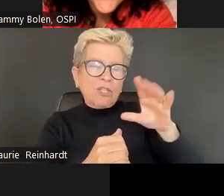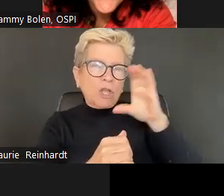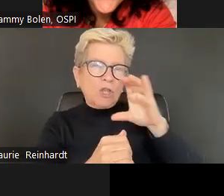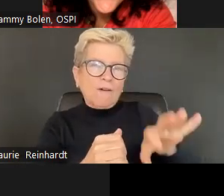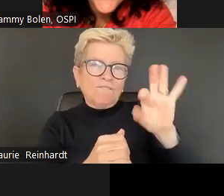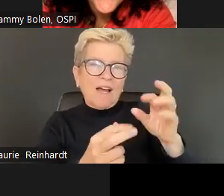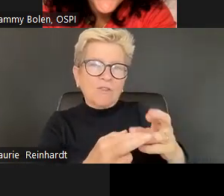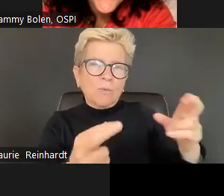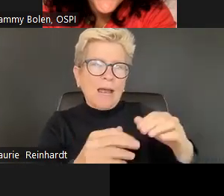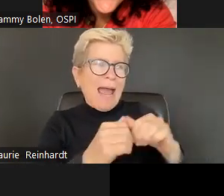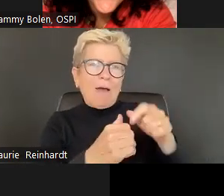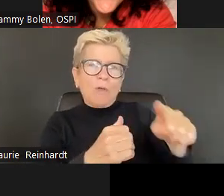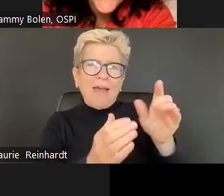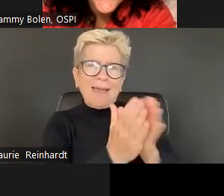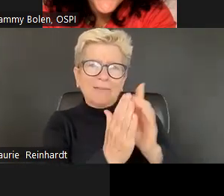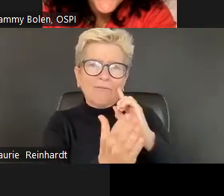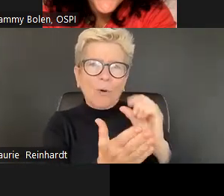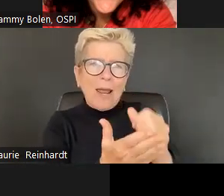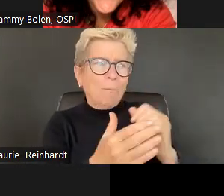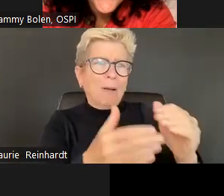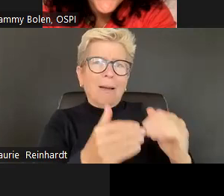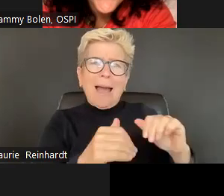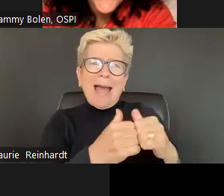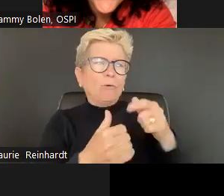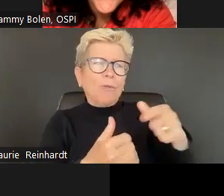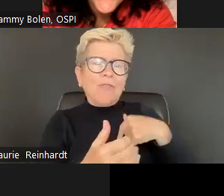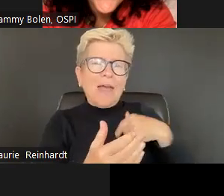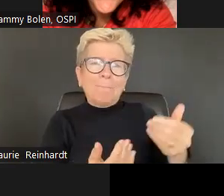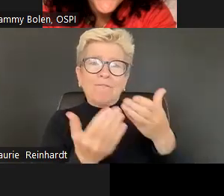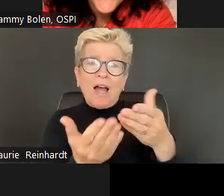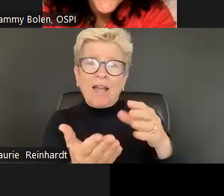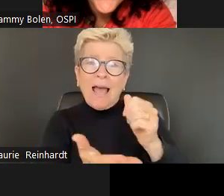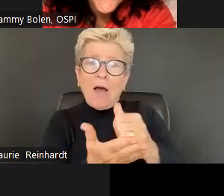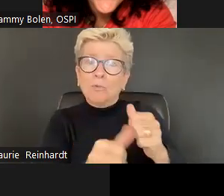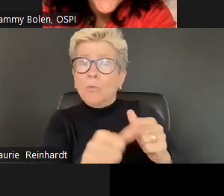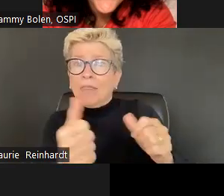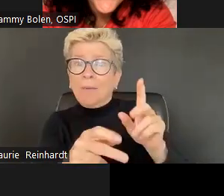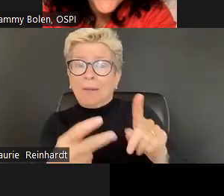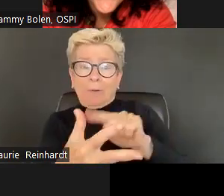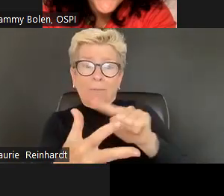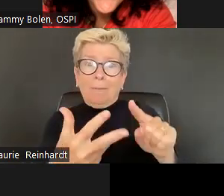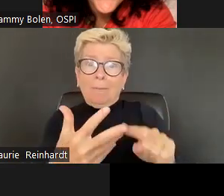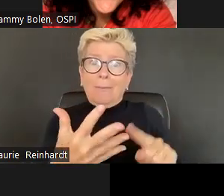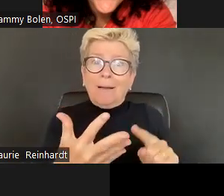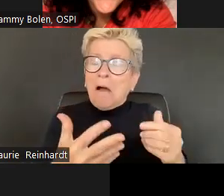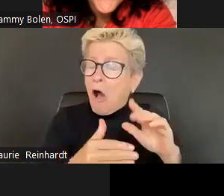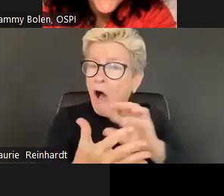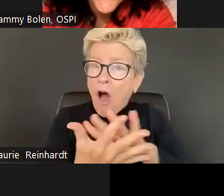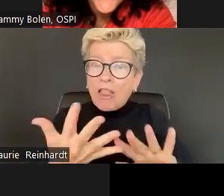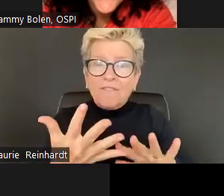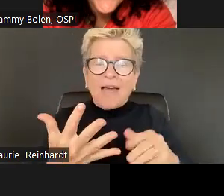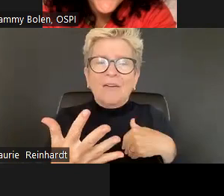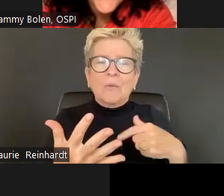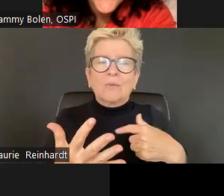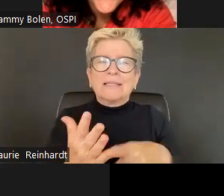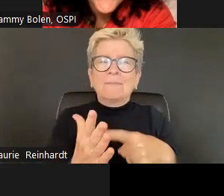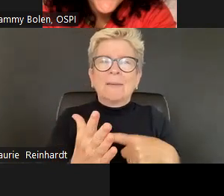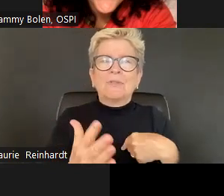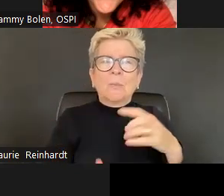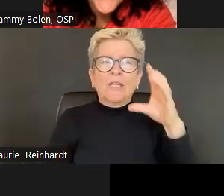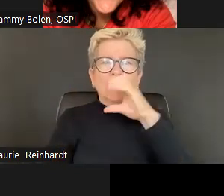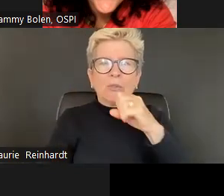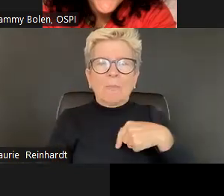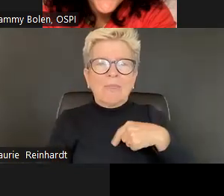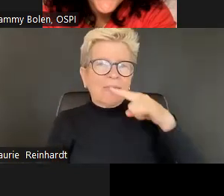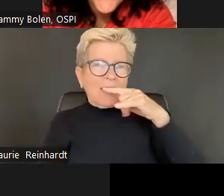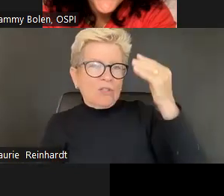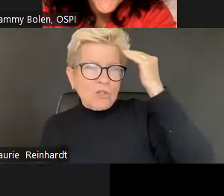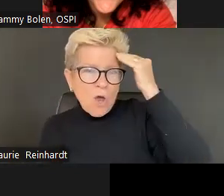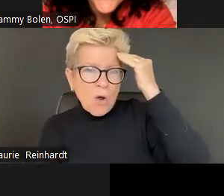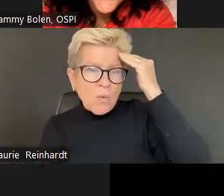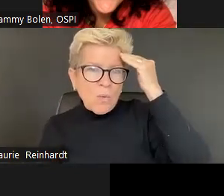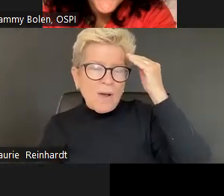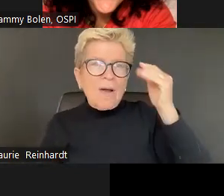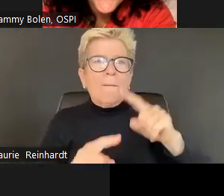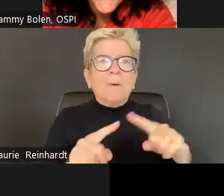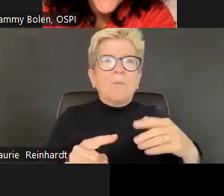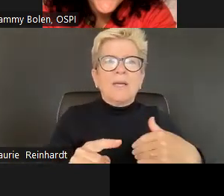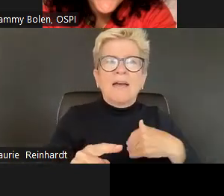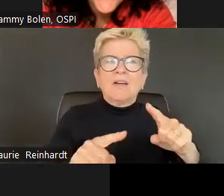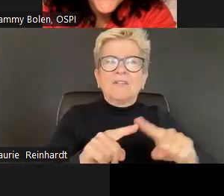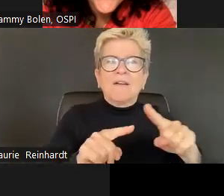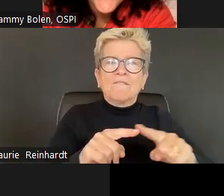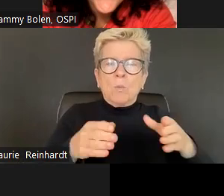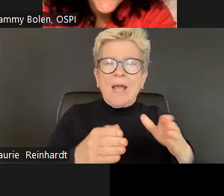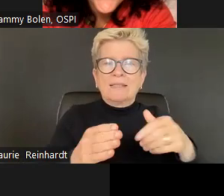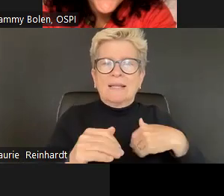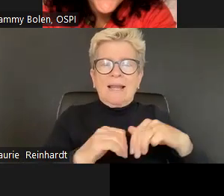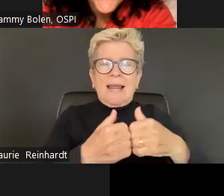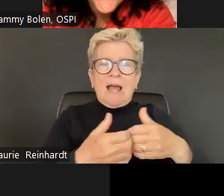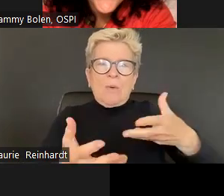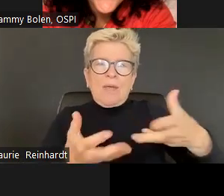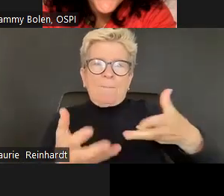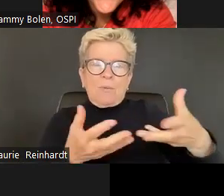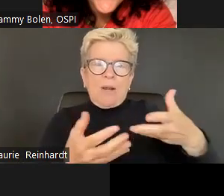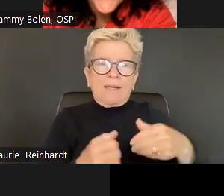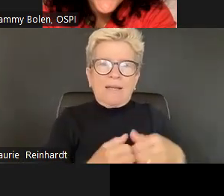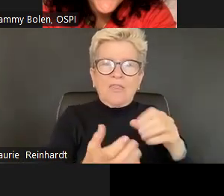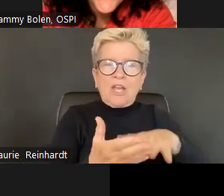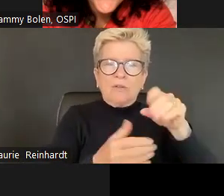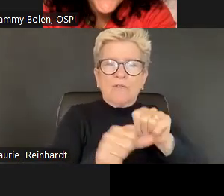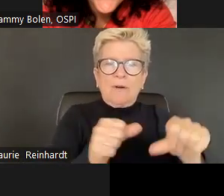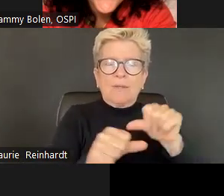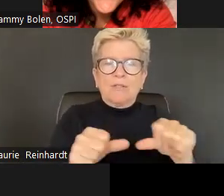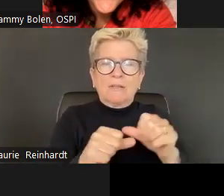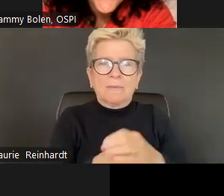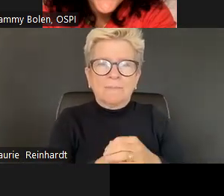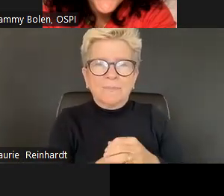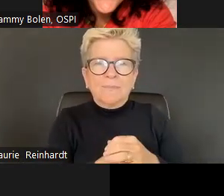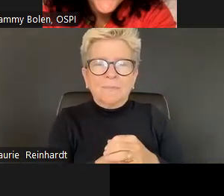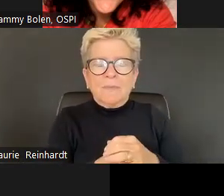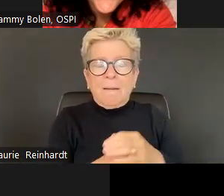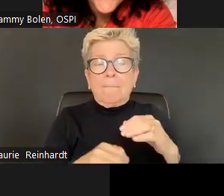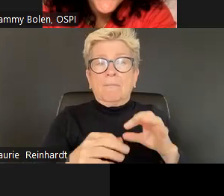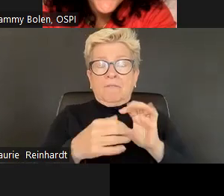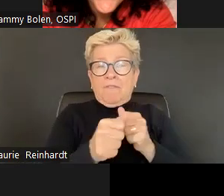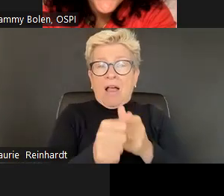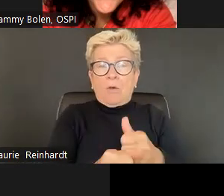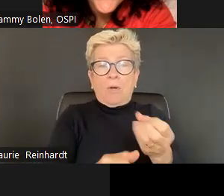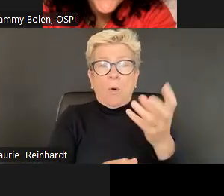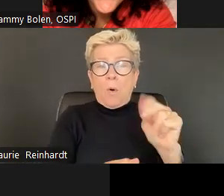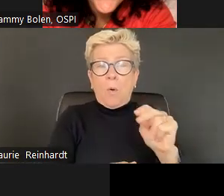How are we regulating ourselves to pay attention to the work that we're doing? How are we really understanding how folks are thinking and feeling and in when they're listening and processing that emotion, but when we engaging in query based instruction, how our kids are able to find resources.